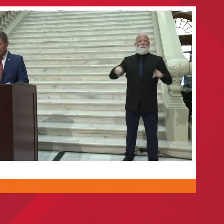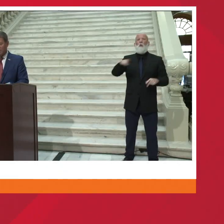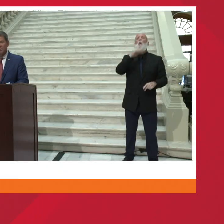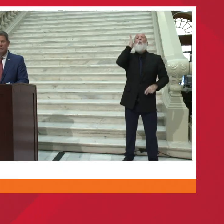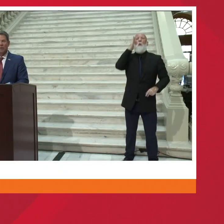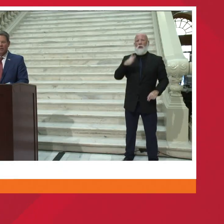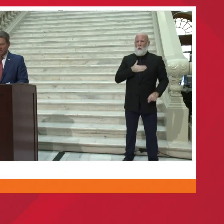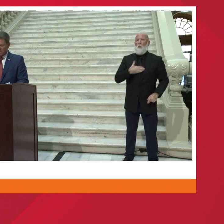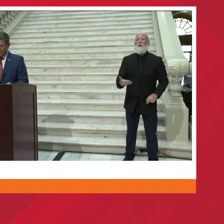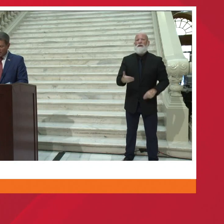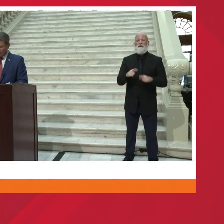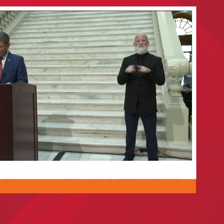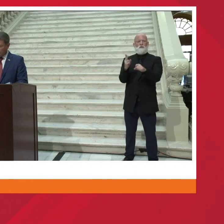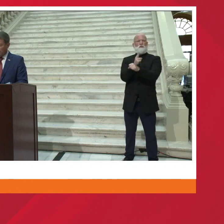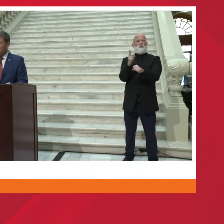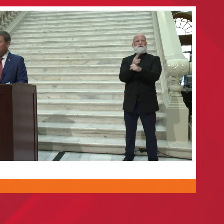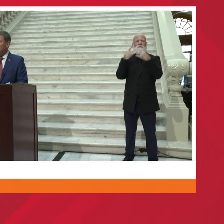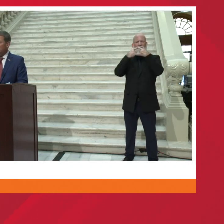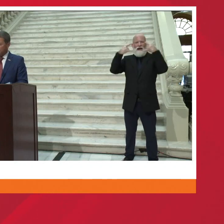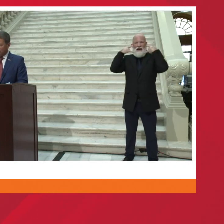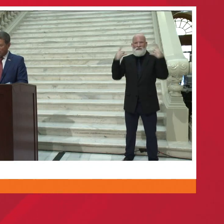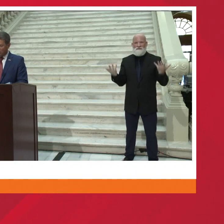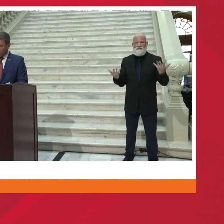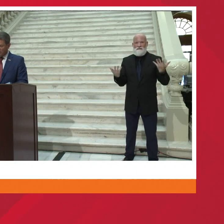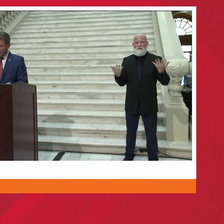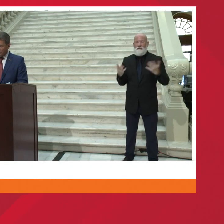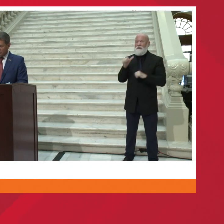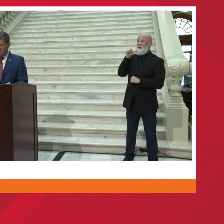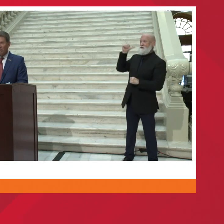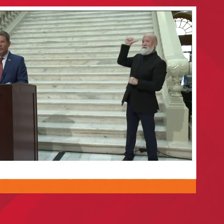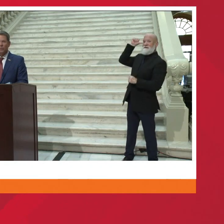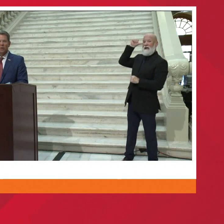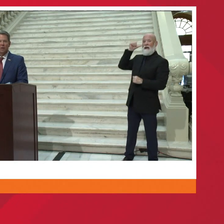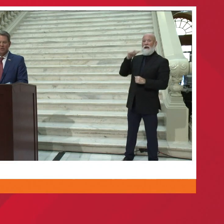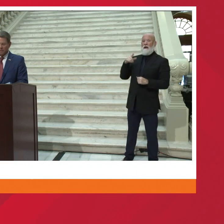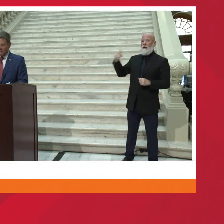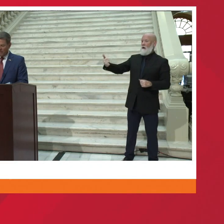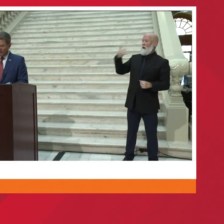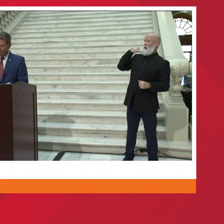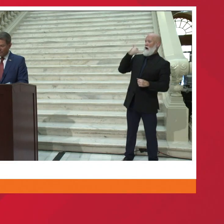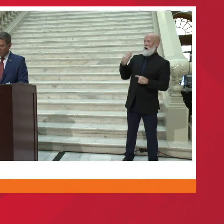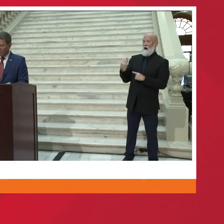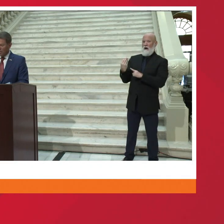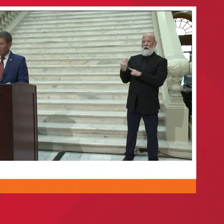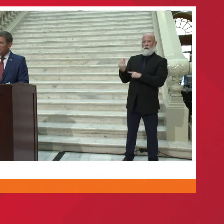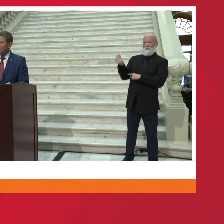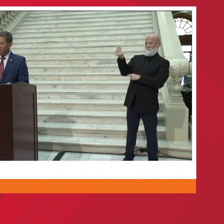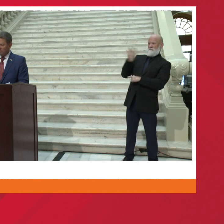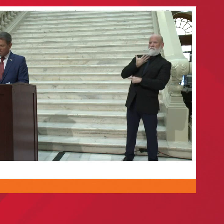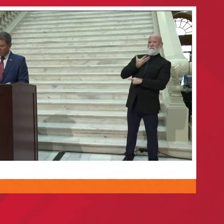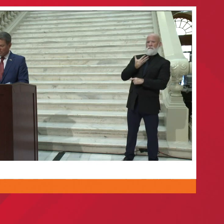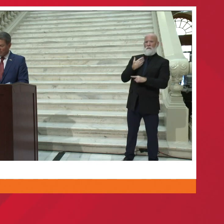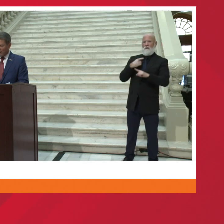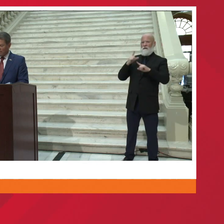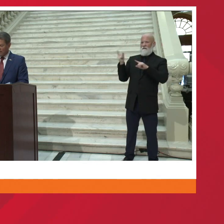I KNOW THAT GEORGIANS WILL DO THEIR PART I KNOW THAT GEORGIANS WILL DO THEIR PART TO I KNOW THAT GEORGIANS WILL DO THEIR PART TO DEFEAT I KNOW THAT GEORGIANS WILL DO THEIR PART TO DEFEAT THIS THEIR PART TO DEFEAT THIS THEIR PART TO DEFEAT THIS DEADLY THEIR PART TO DEFEAT THIS DEADLY VIRUS. DEADLY VIRUS. DEADLY VIRUS. LAST DEADLY VIRUS. LAST WEEK, DEADLY VIRUS. LAST WEEK, ON DEADLY VIRUS. LAST WEEK, ON A DEADLY VIRUS. LAST WEEK, ON A CALL DEADLY VIRUS. LAST WEEK, ON A CALL WITH LAST WEEK, ON A CALL WITH LAST WEEK, ON A CALL WITH MAYORS LAST WEEK, ON A CALL WITH MAYORS AND LAST WEEK, ON A CALL WITH MAYORS AND COMMISSIONERS LAST WEEK, ON A CALL WITH MAYORS AND COMMISSIONERS AROUND MAYORS AND COMMISSIONERS AROUND